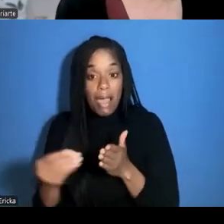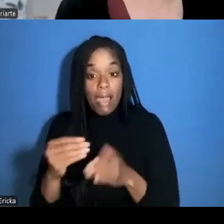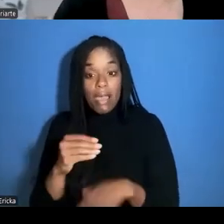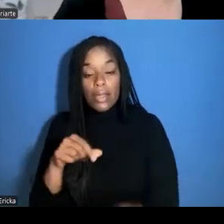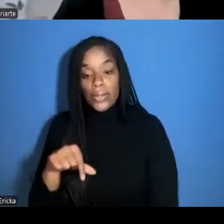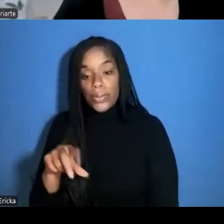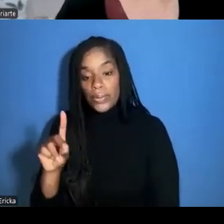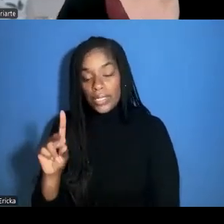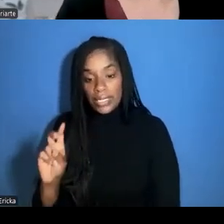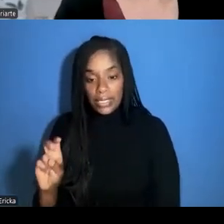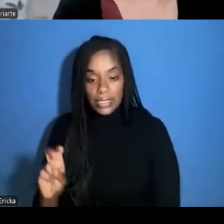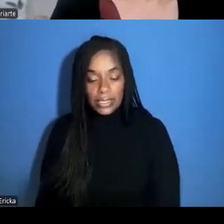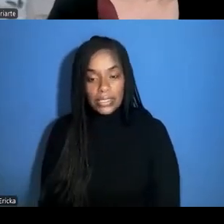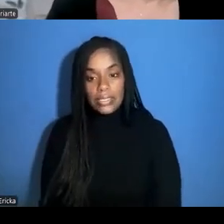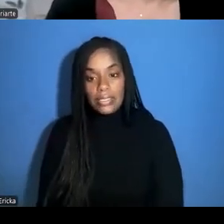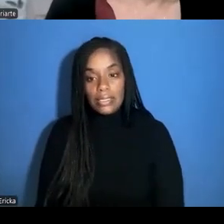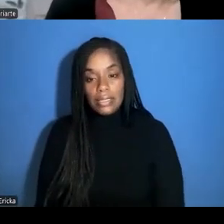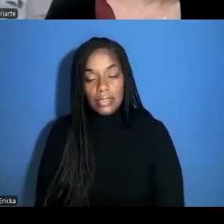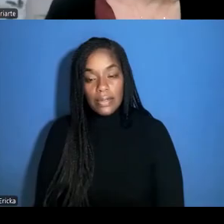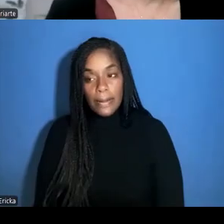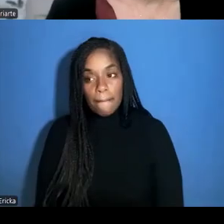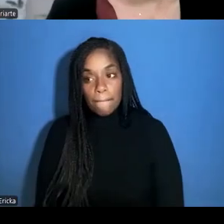In fact, I've seen, and,